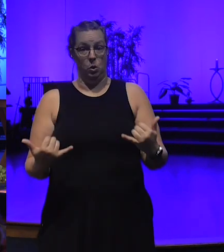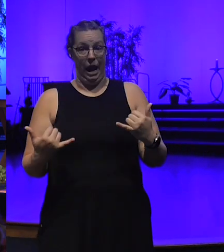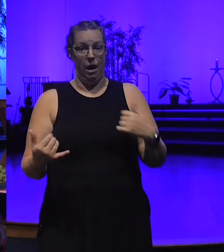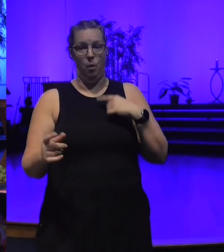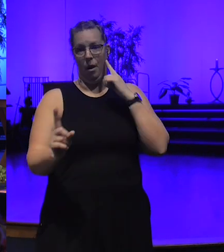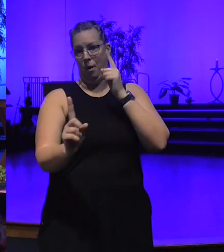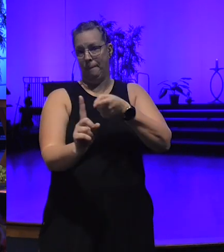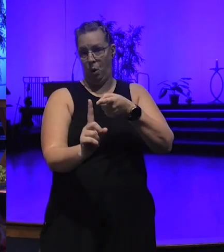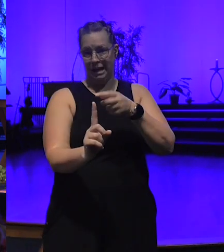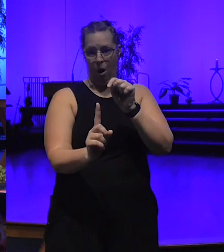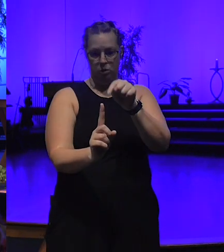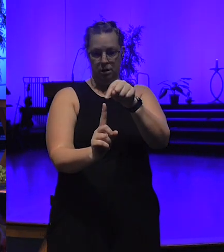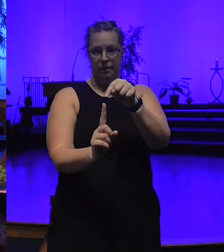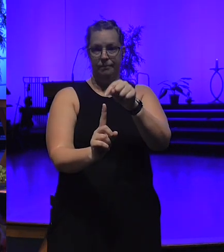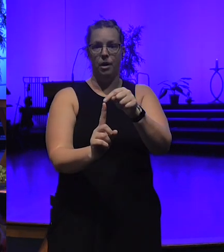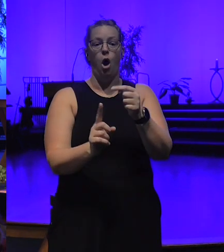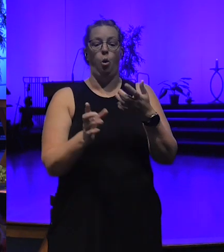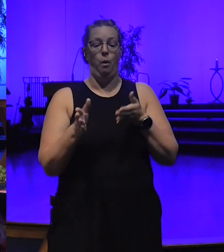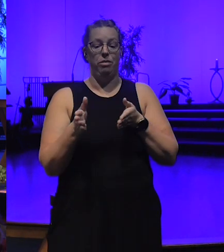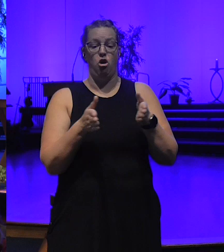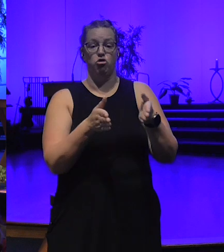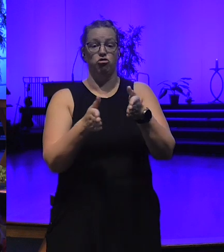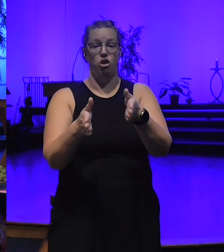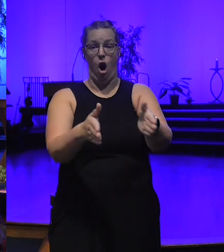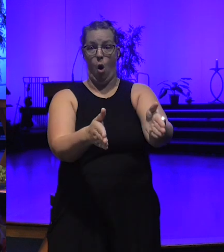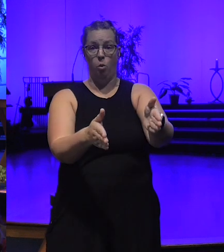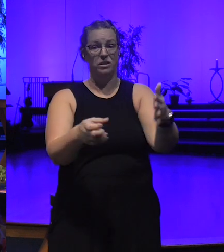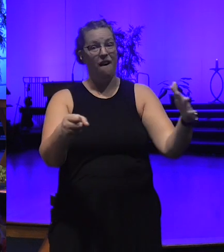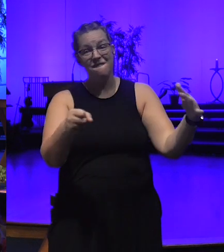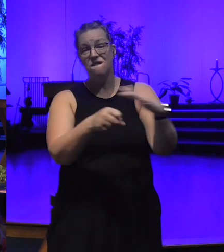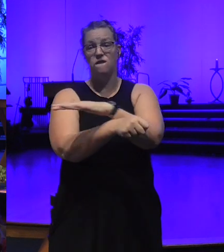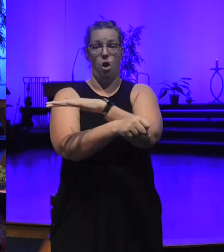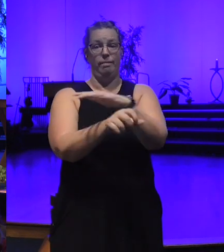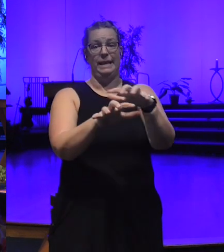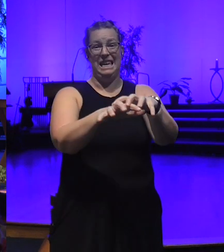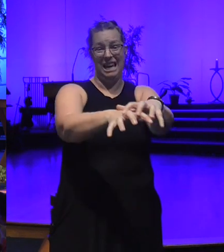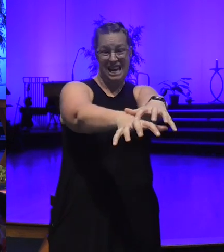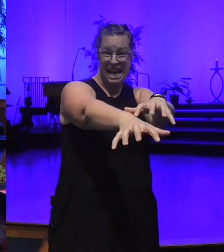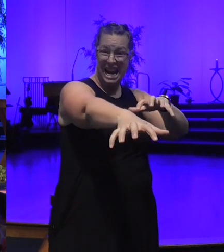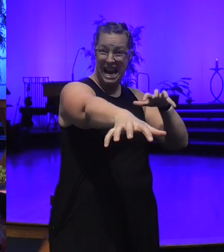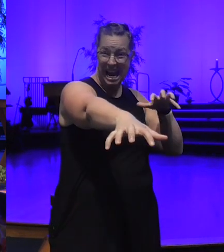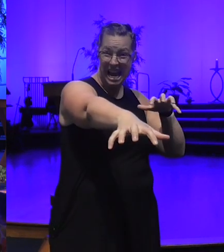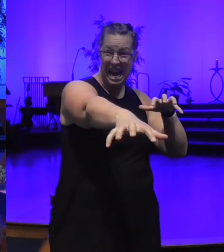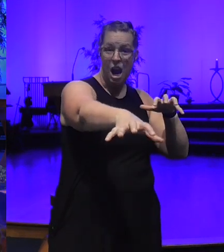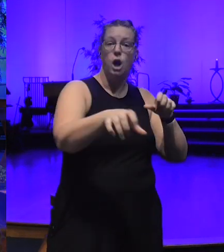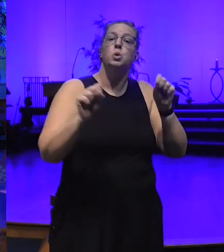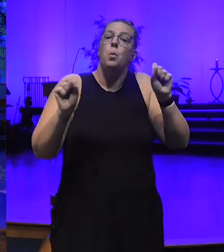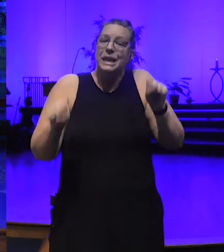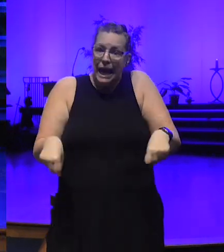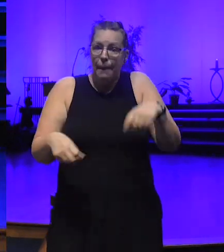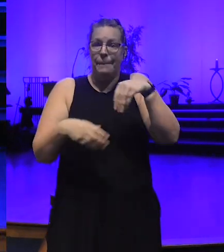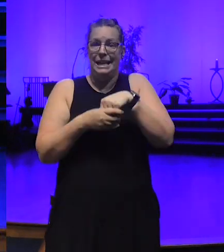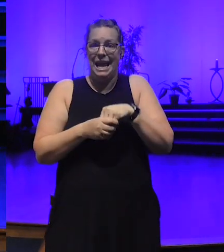the roads are fully congested you can still get back to your pace do you know what your